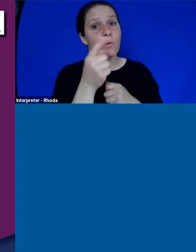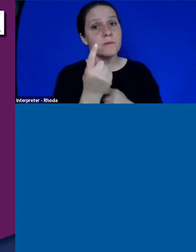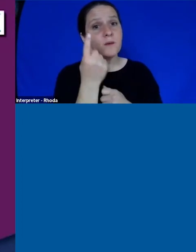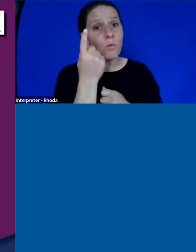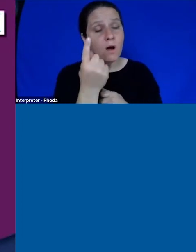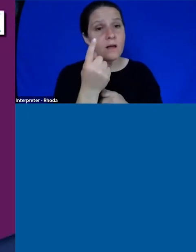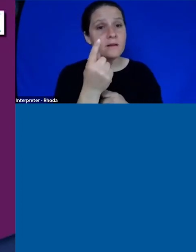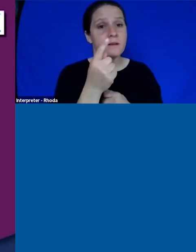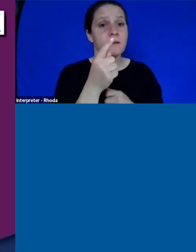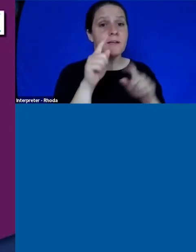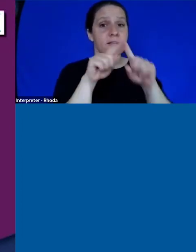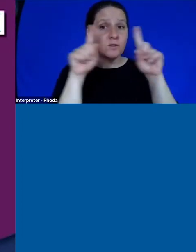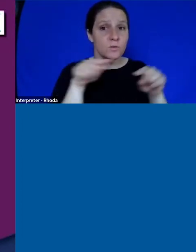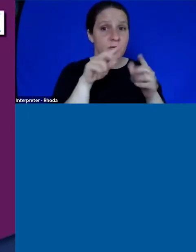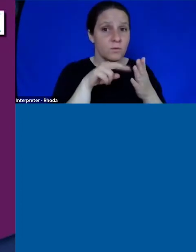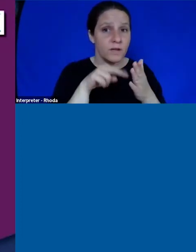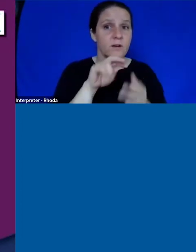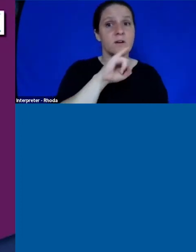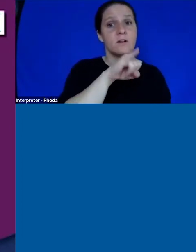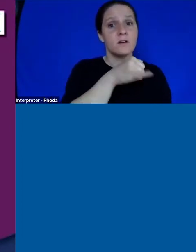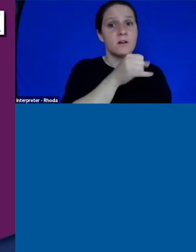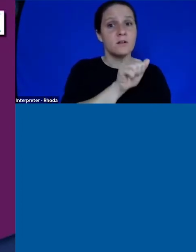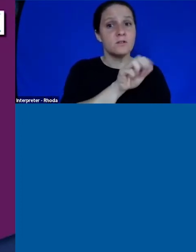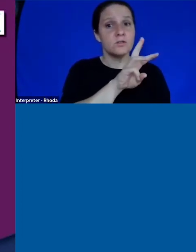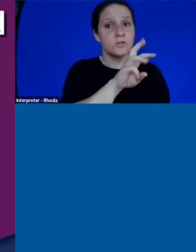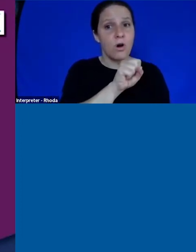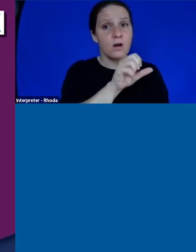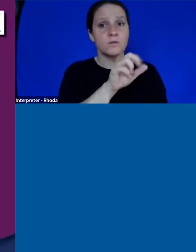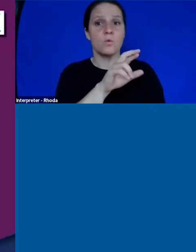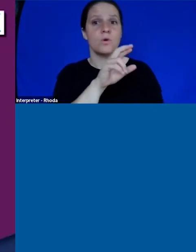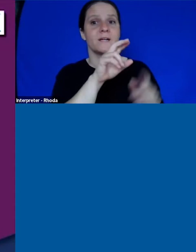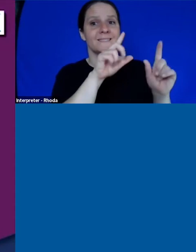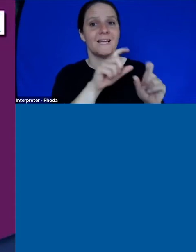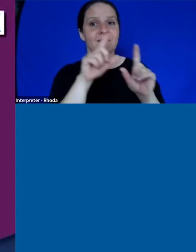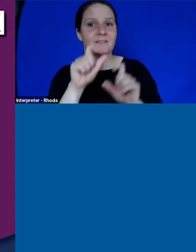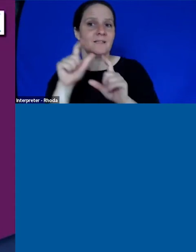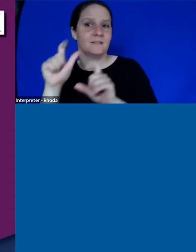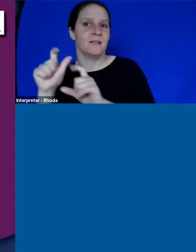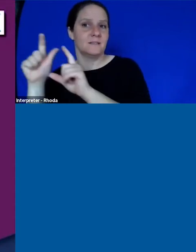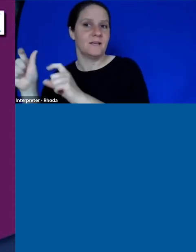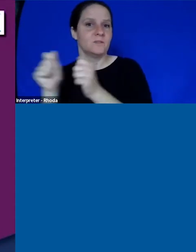Or did you test them with multiple different ones, NVDA, VoiceOver, TalkBack, Narrator, et cetera?